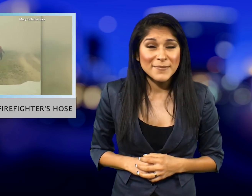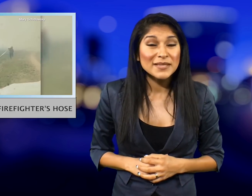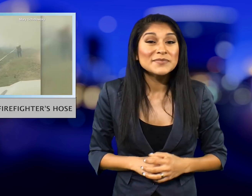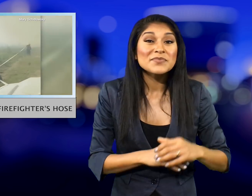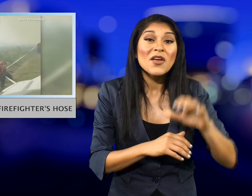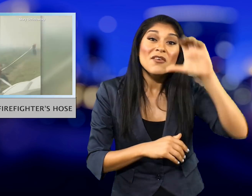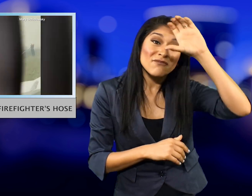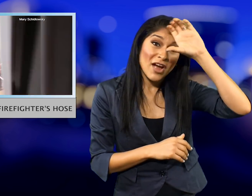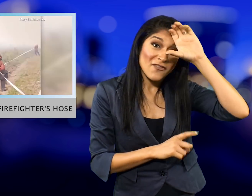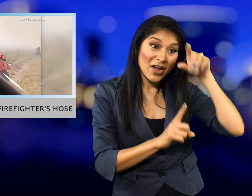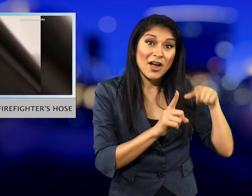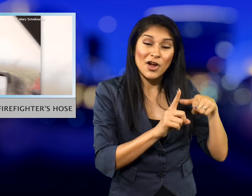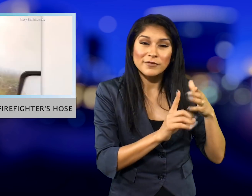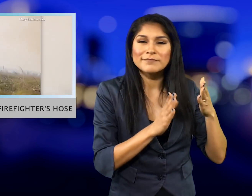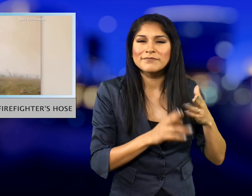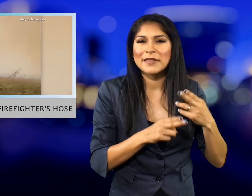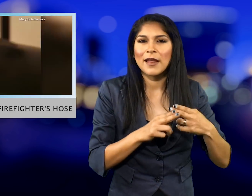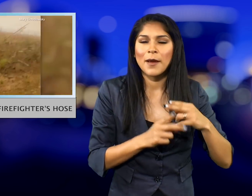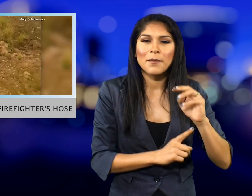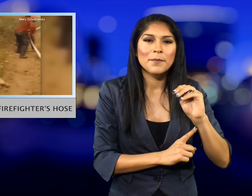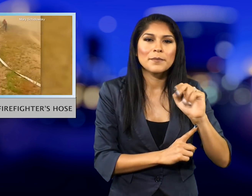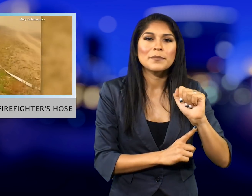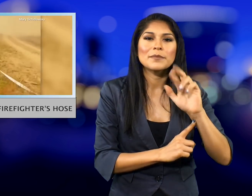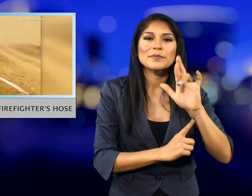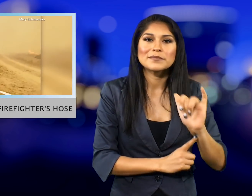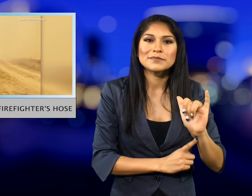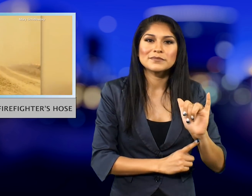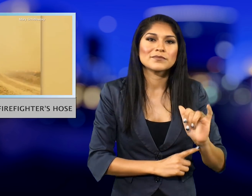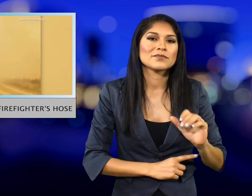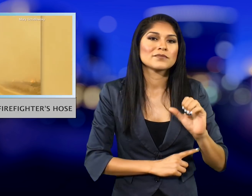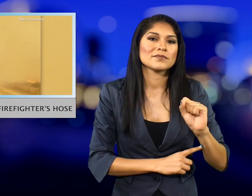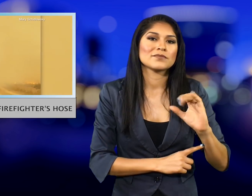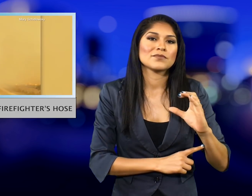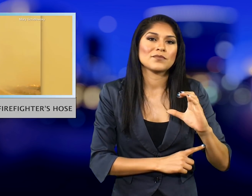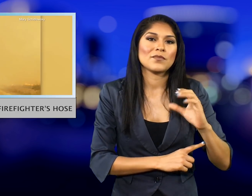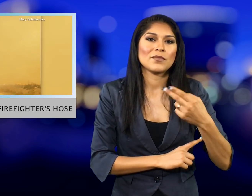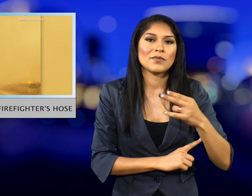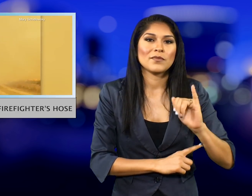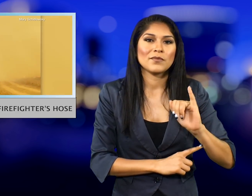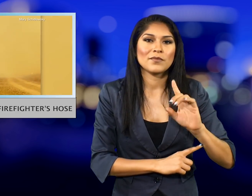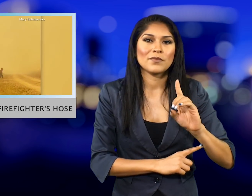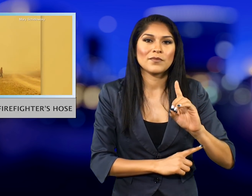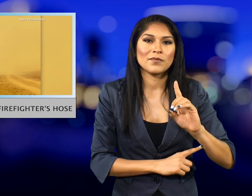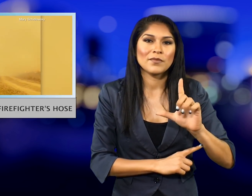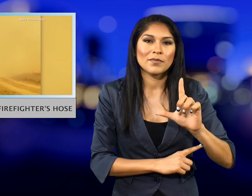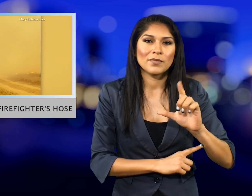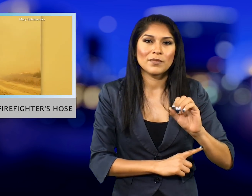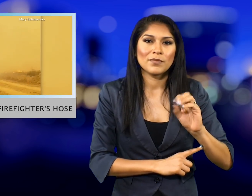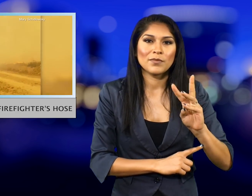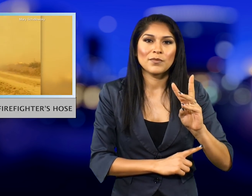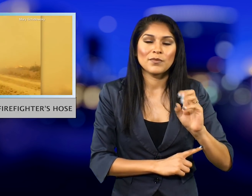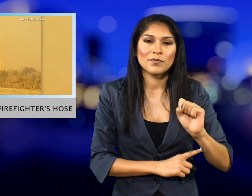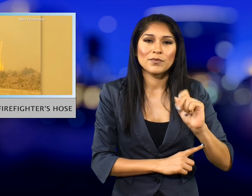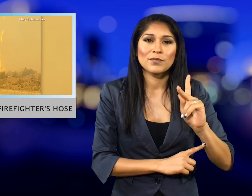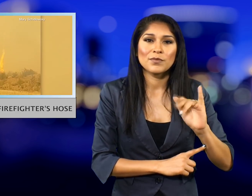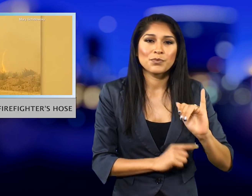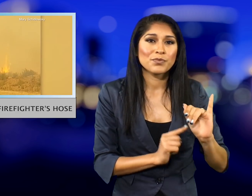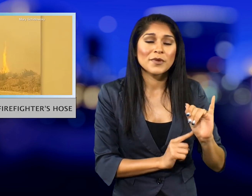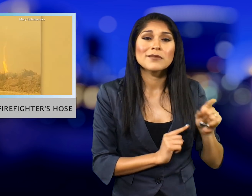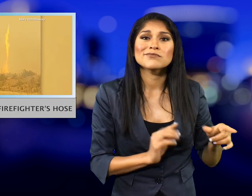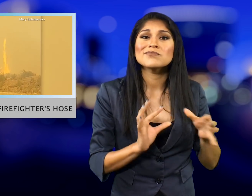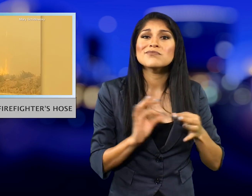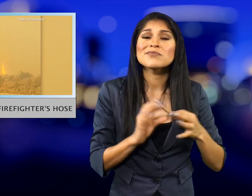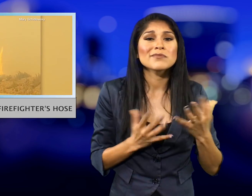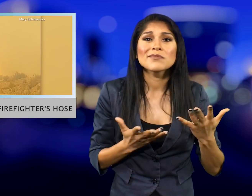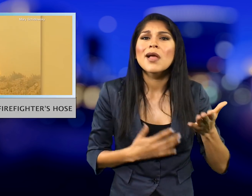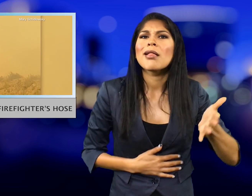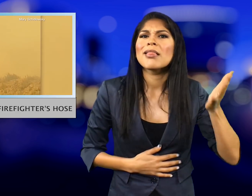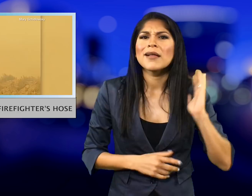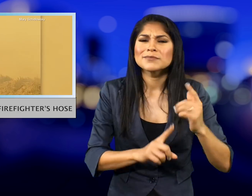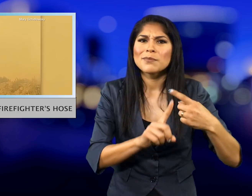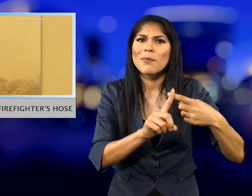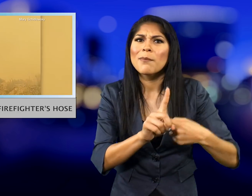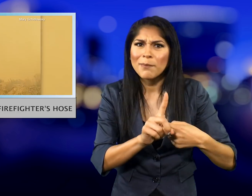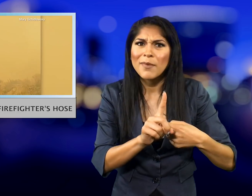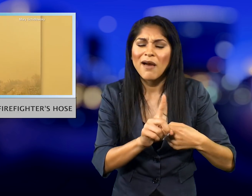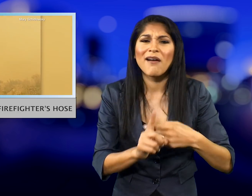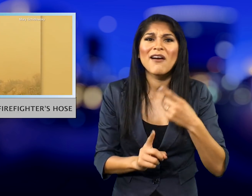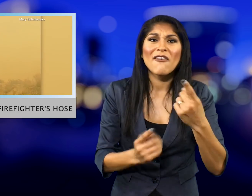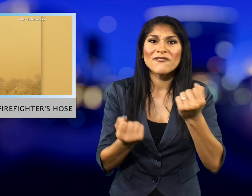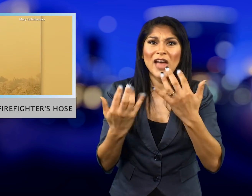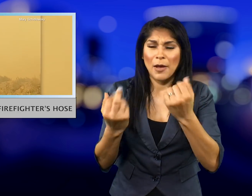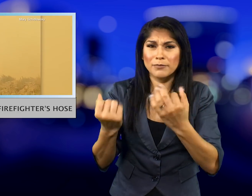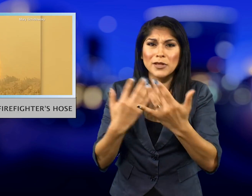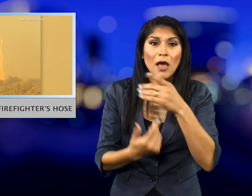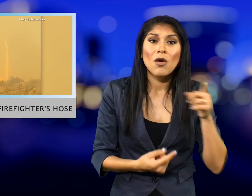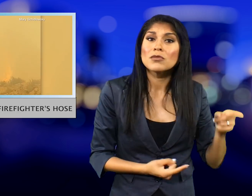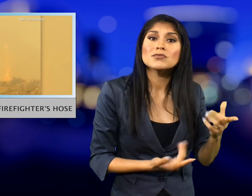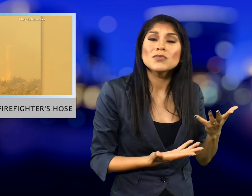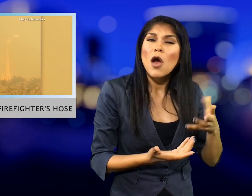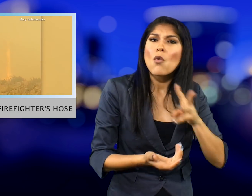Firefighter Mary Schidlowsky said her crew was battling a wildfire last month when the